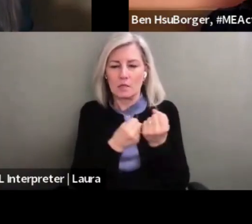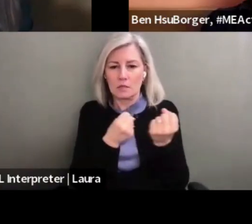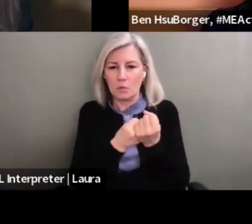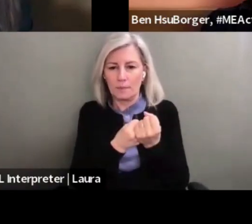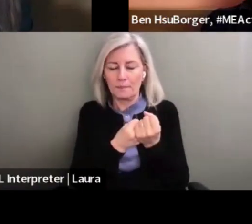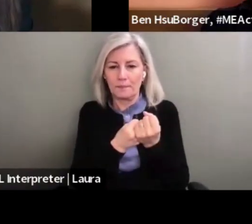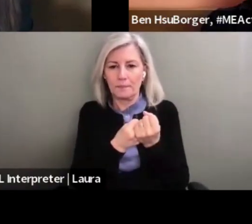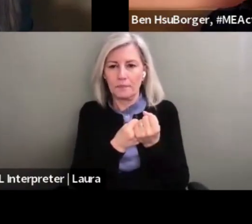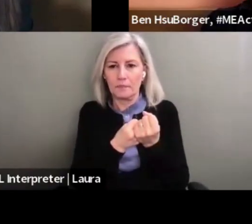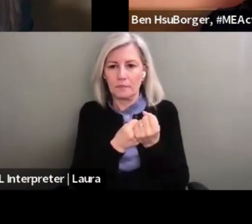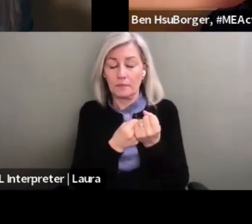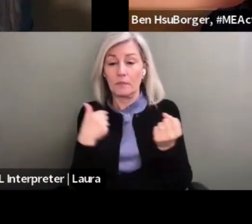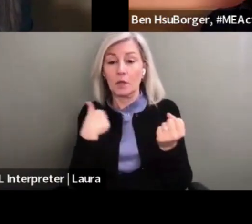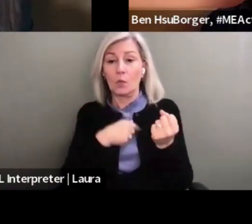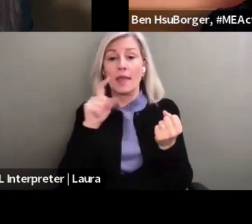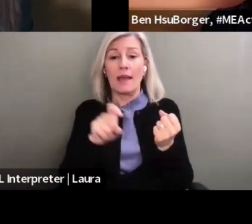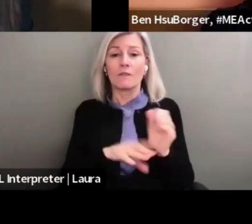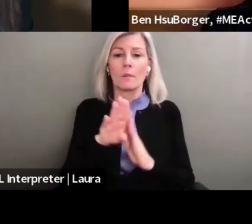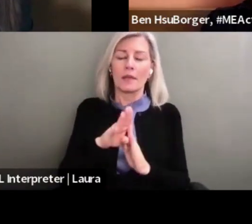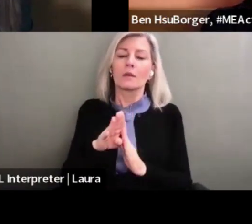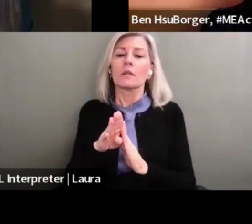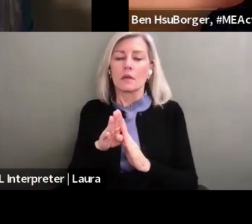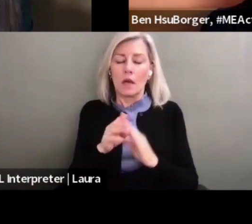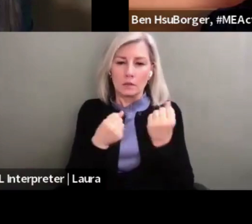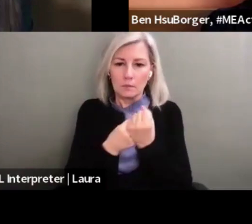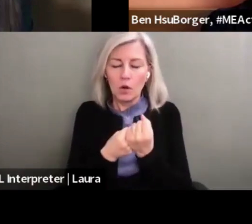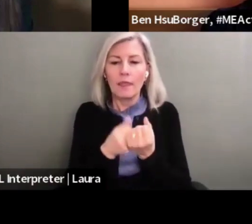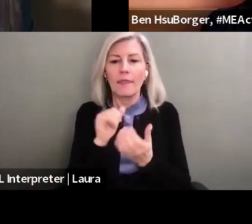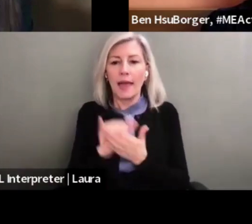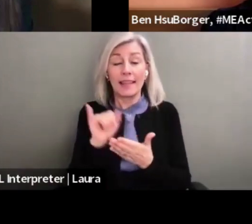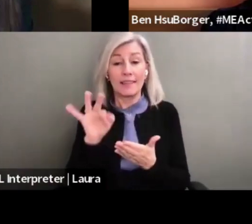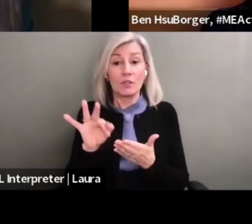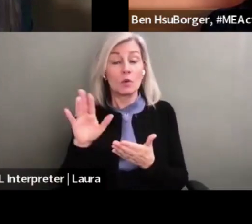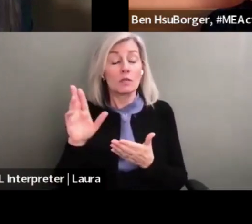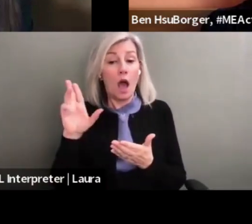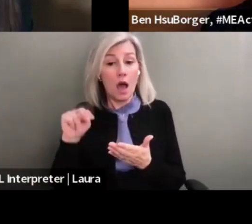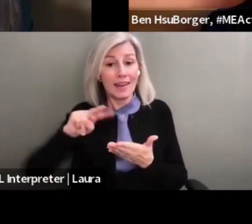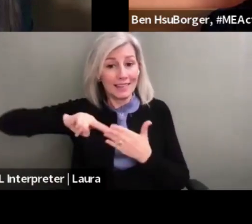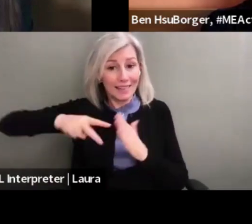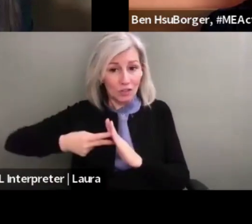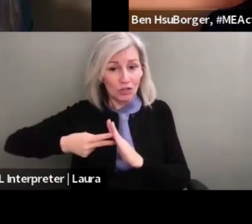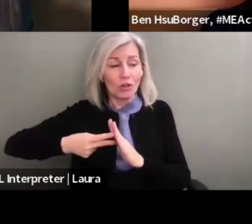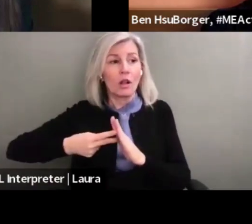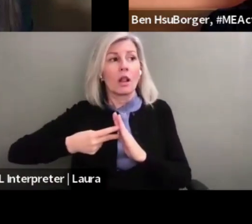to open a case of their members of Congress with their state legislators to get to the bottom of what changes have